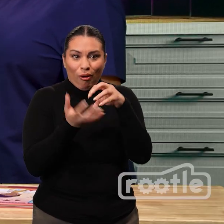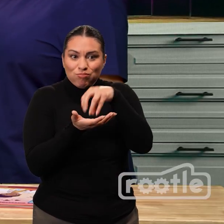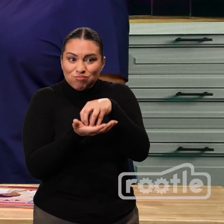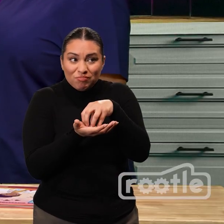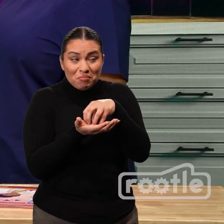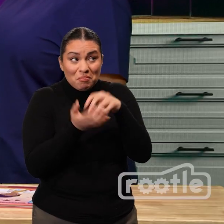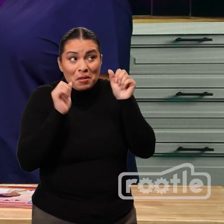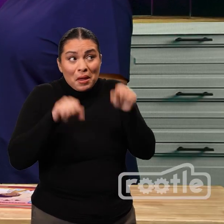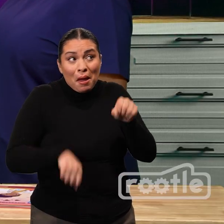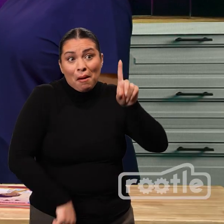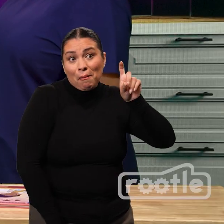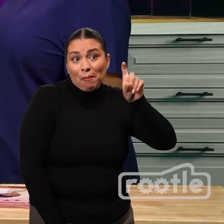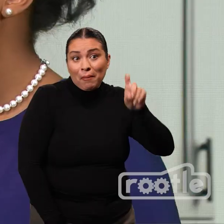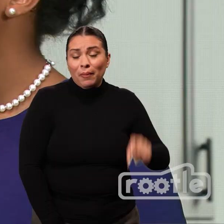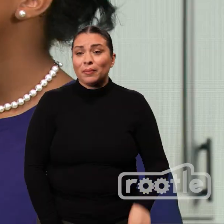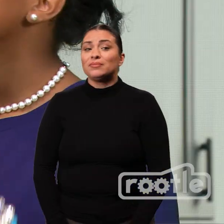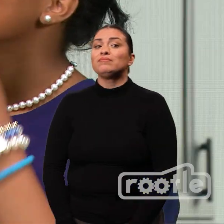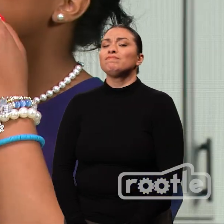Do you think we can make a new bouncy ball?